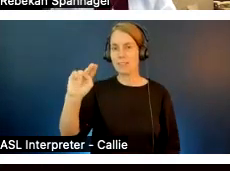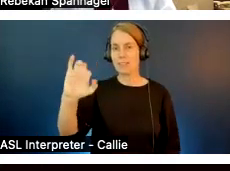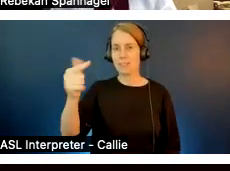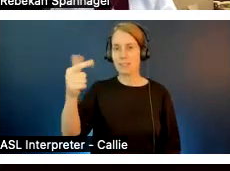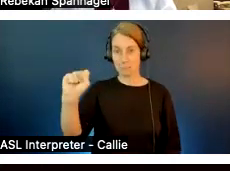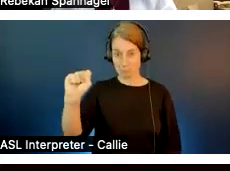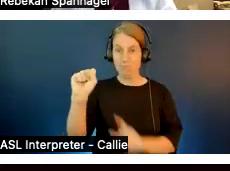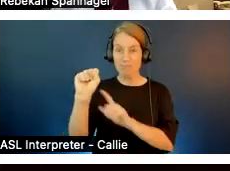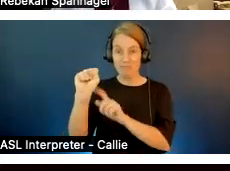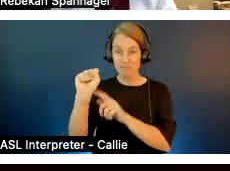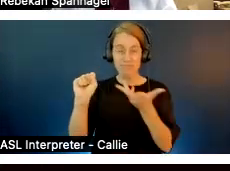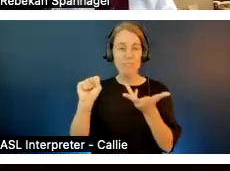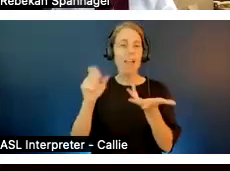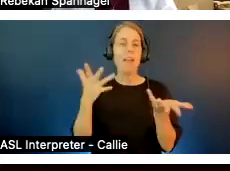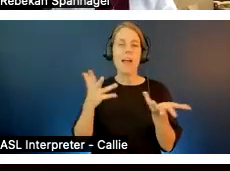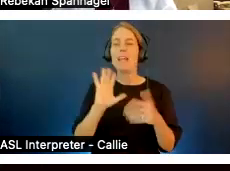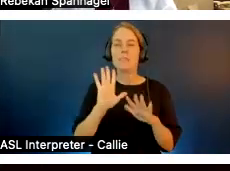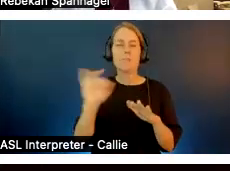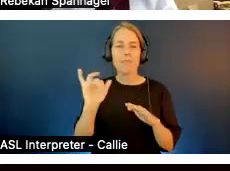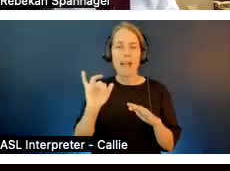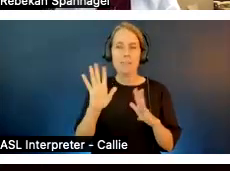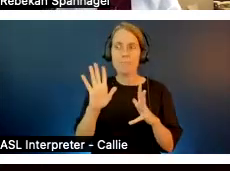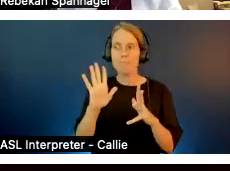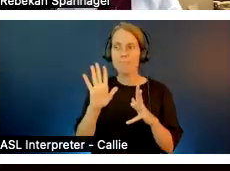residential settings that are available through the home and community based